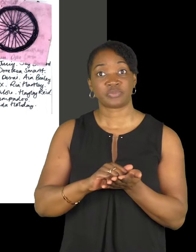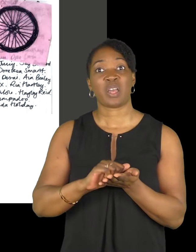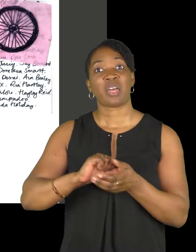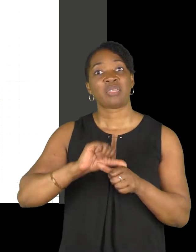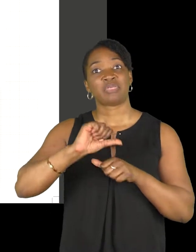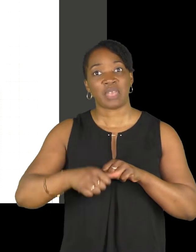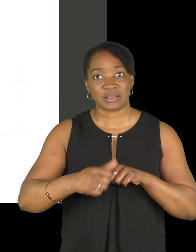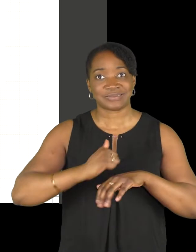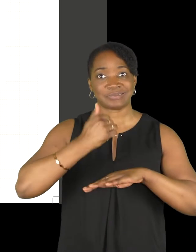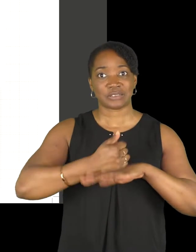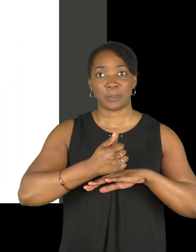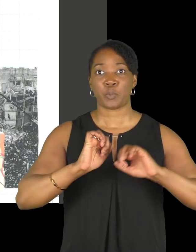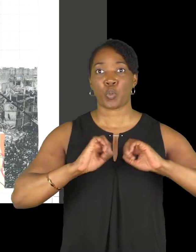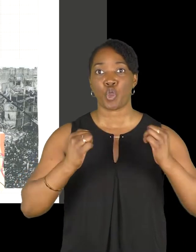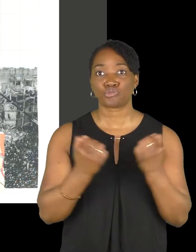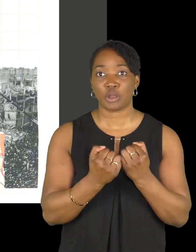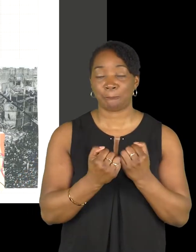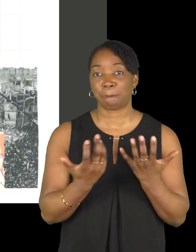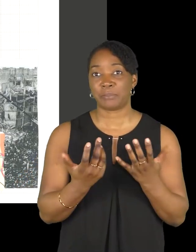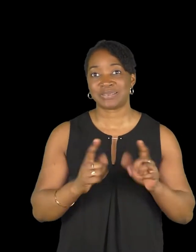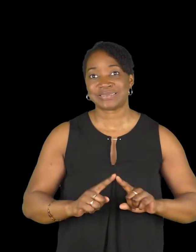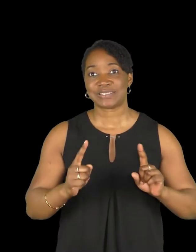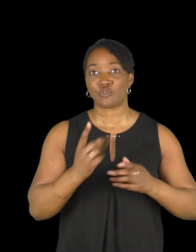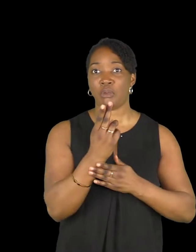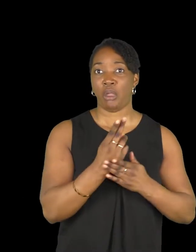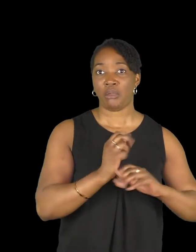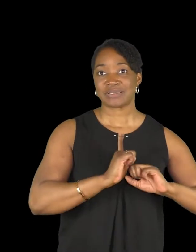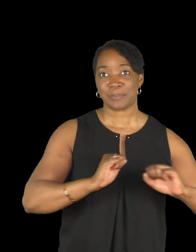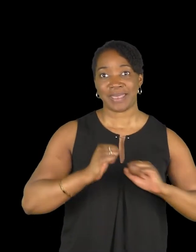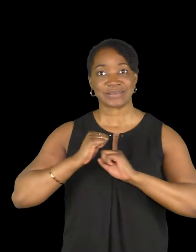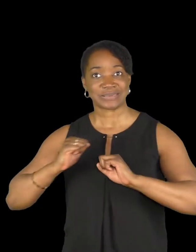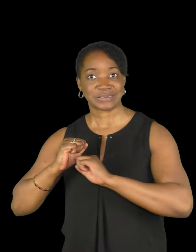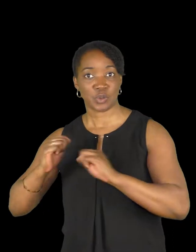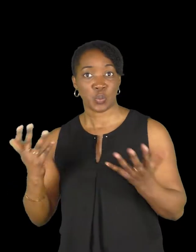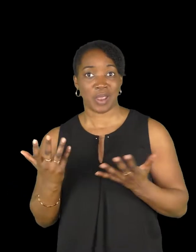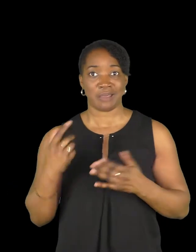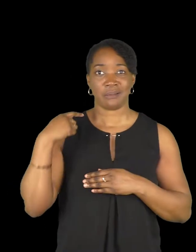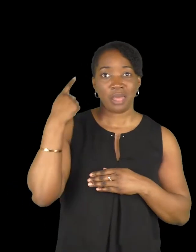you know, around this publication in different art spaces, including in London, in Scotland, in